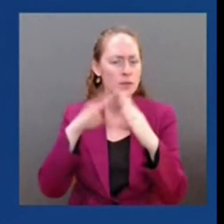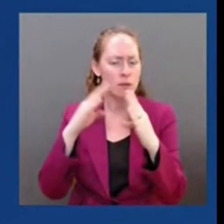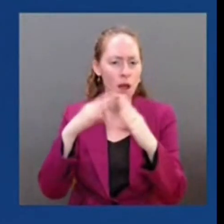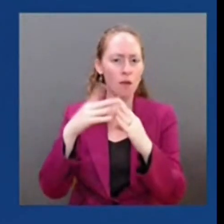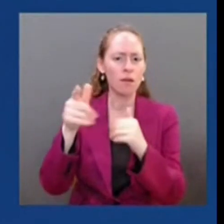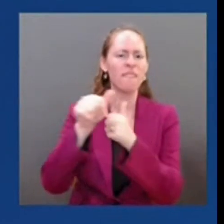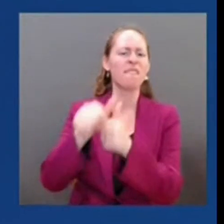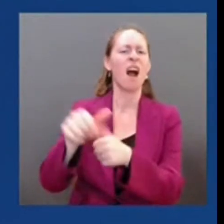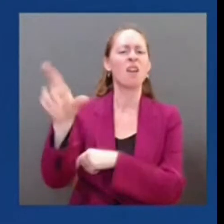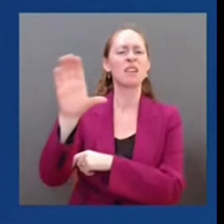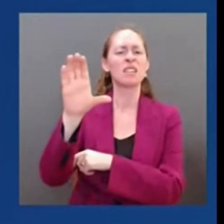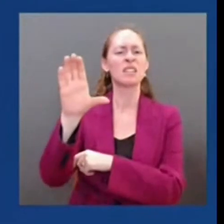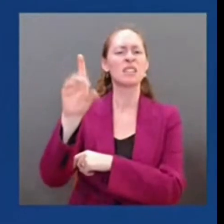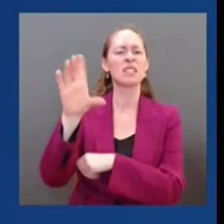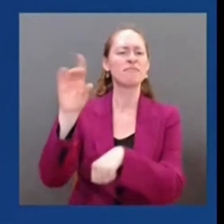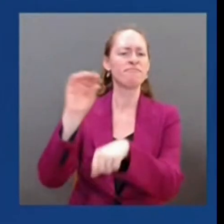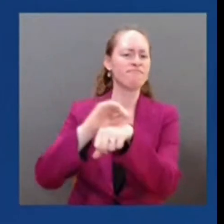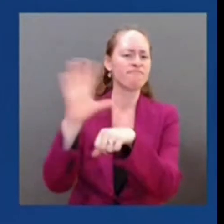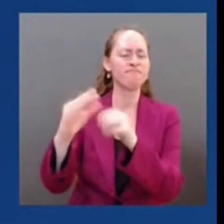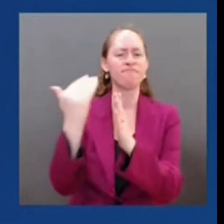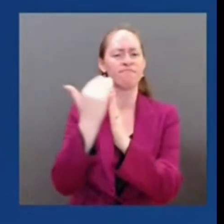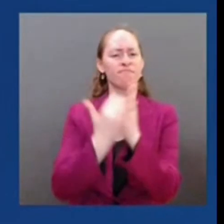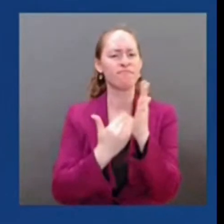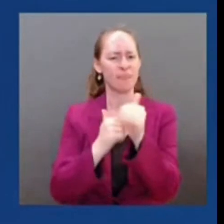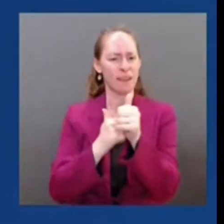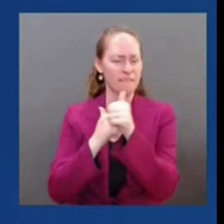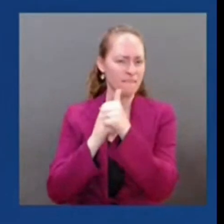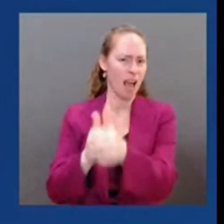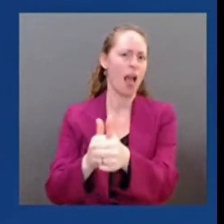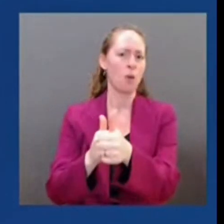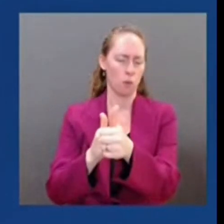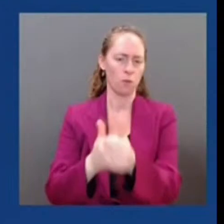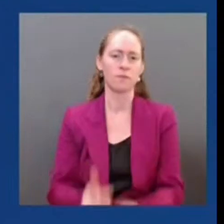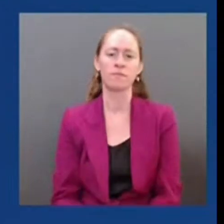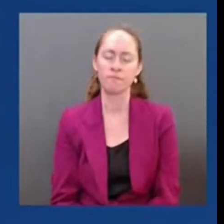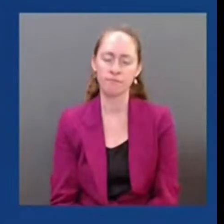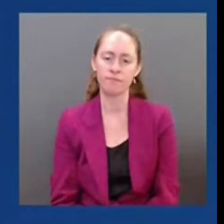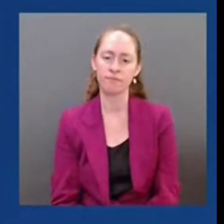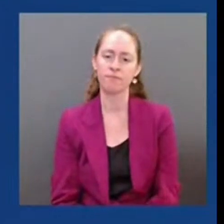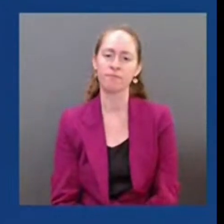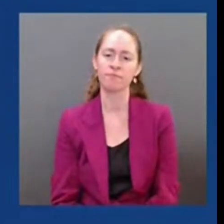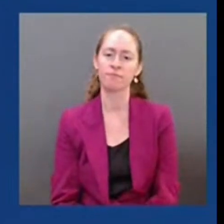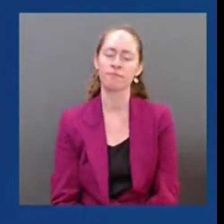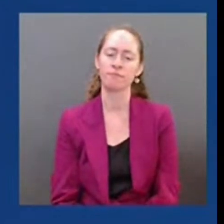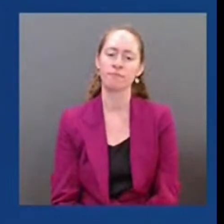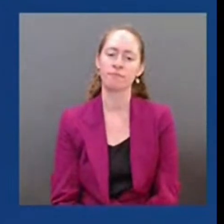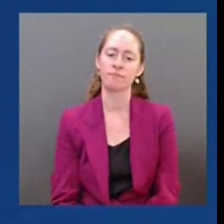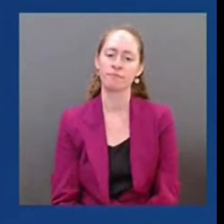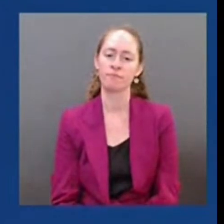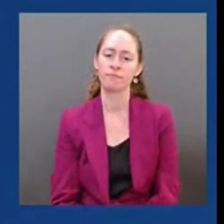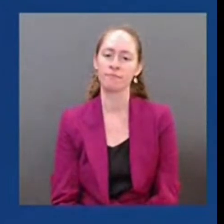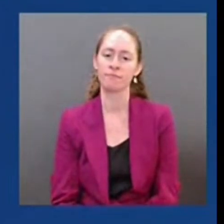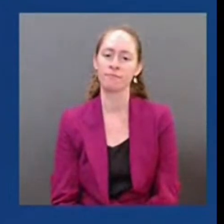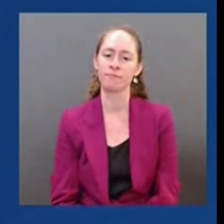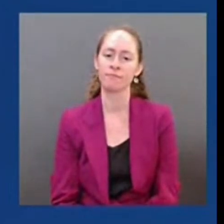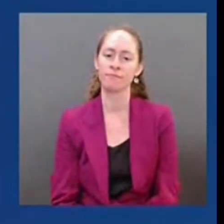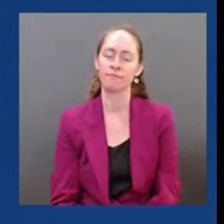YOU, AND FOLLOW THE CDC GUIDANCE AND RECOMMENDATIONS FOR MASKS AND OTHER